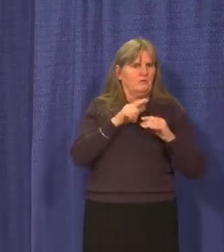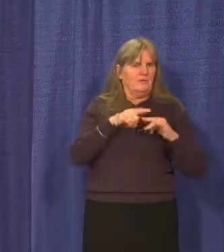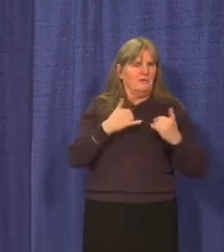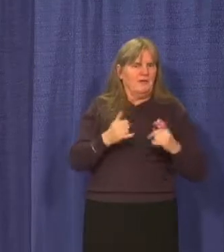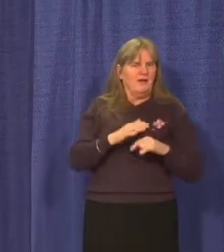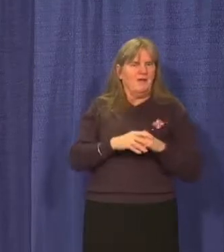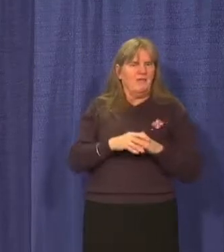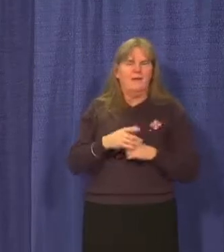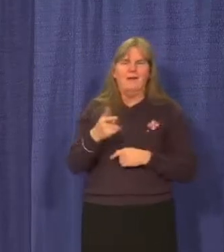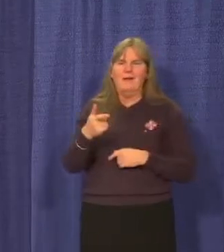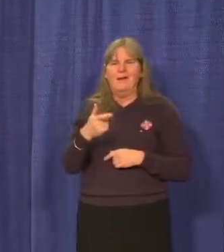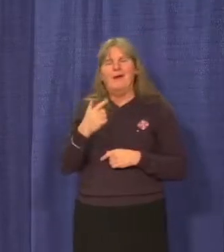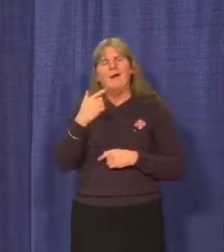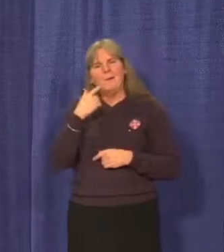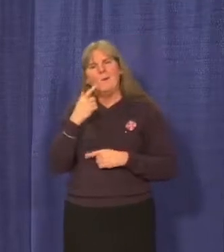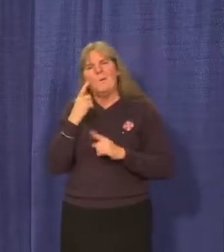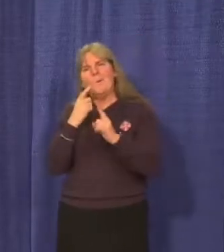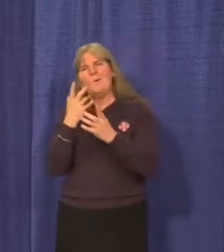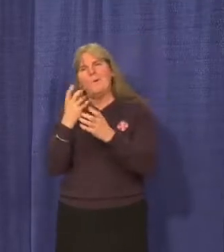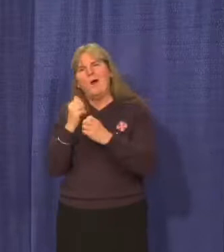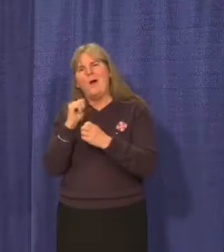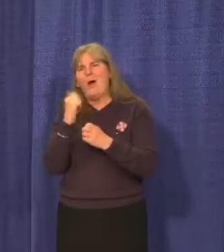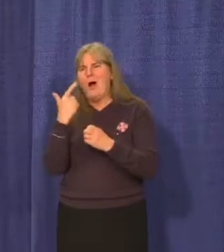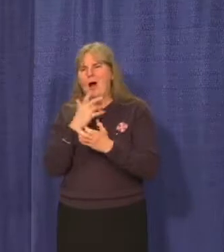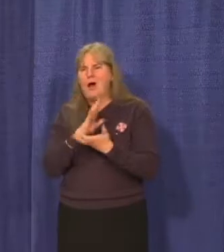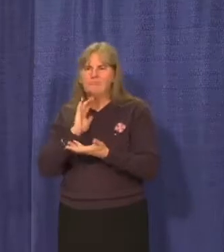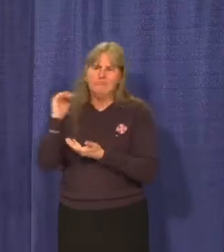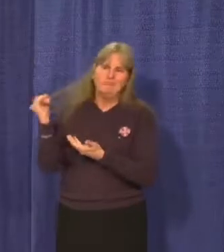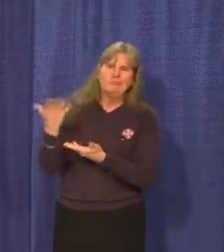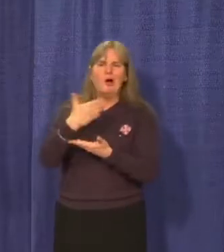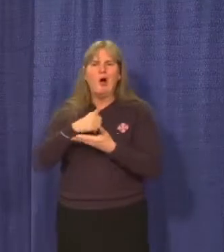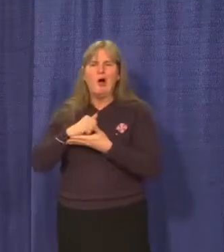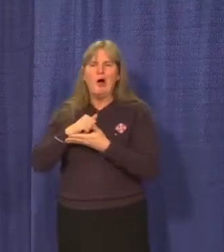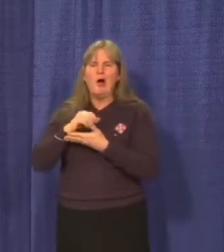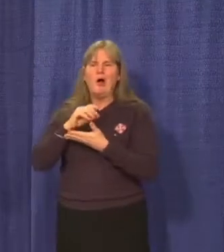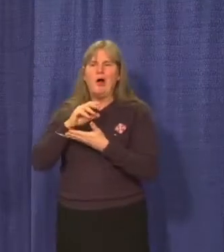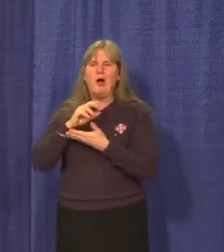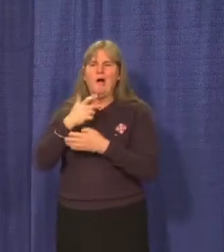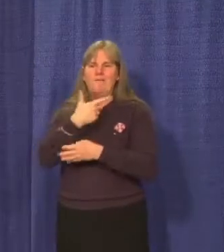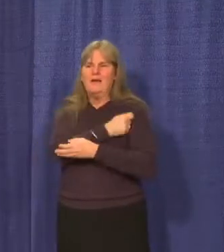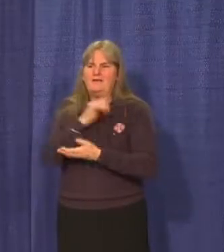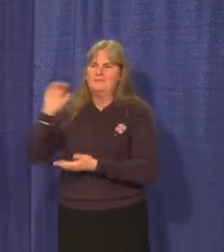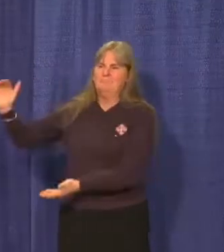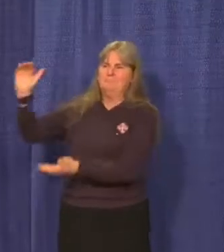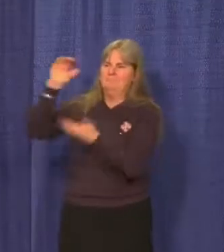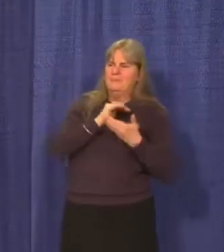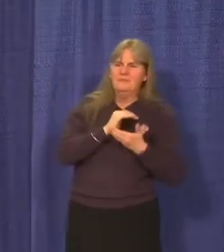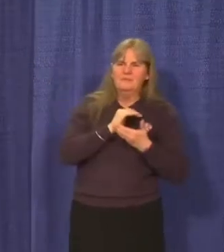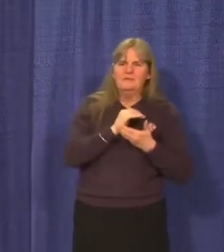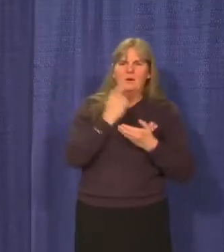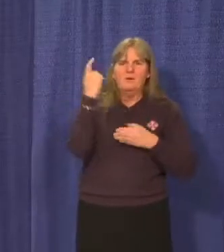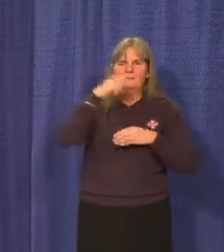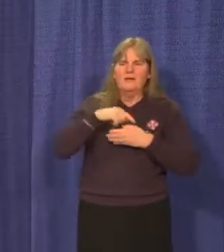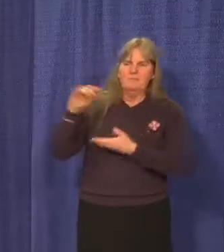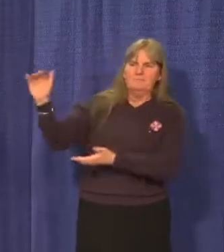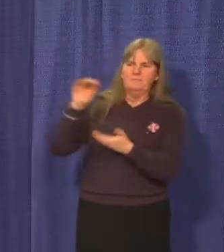would have loved to get all the vaccines delivered right away, but again, that was...